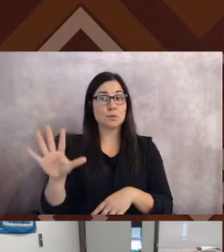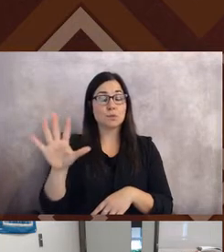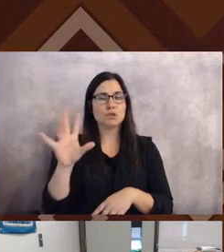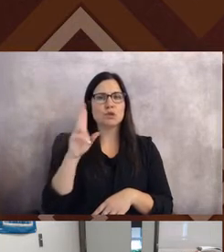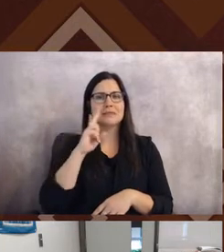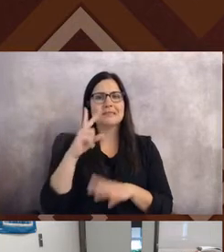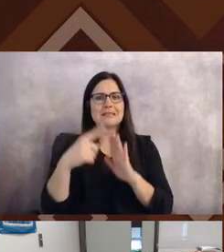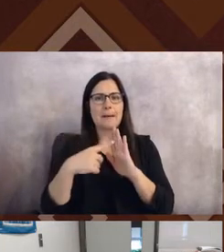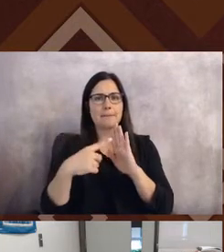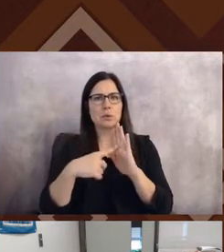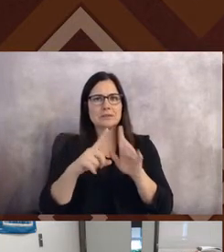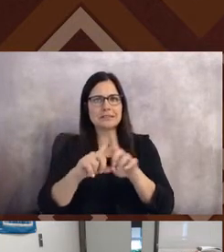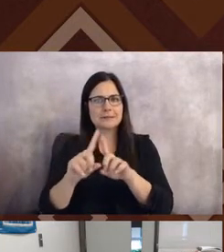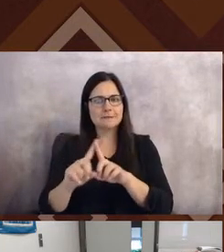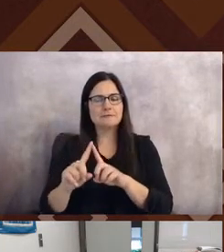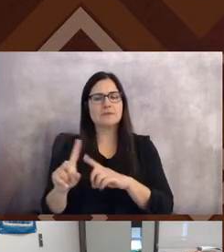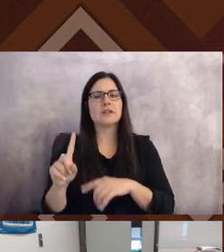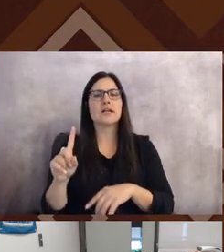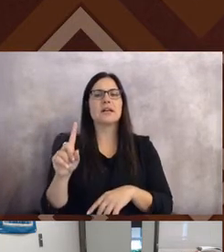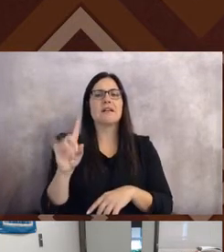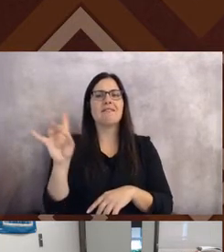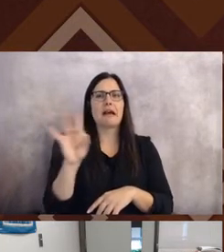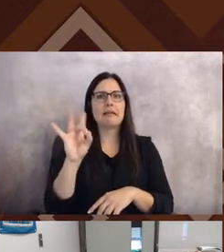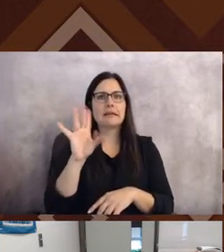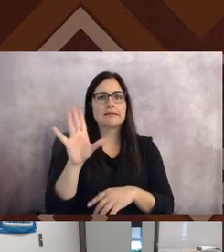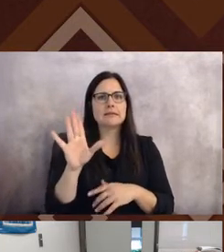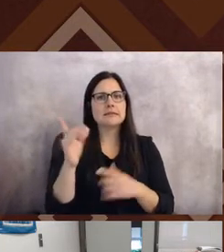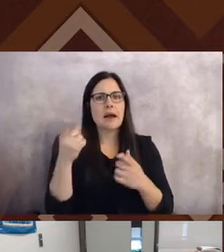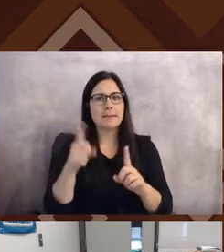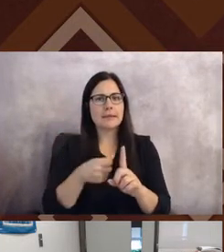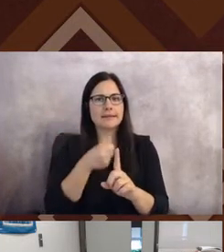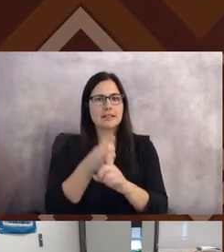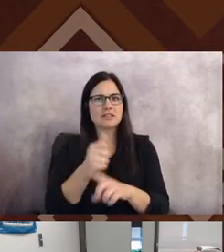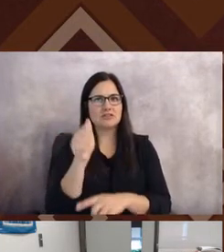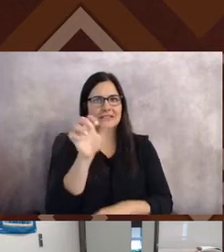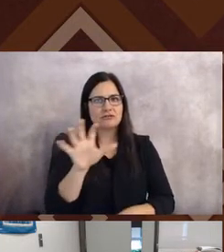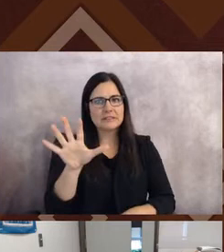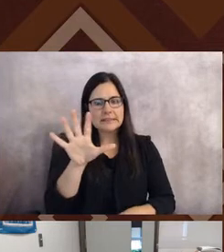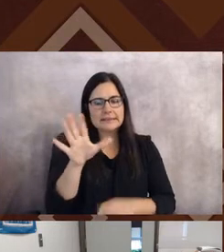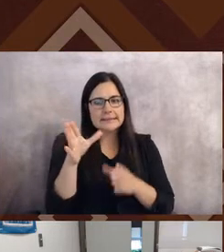of violence against Asians right here being a Snake River massacre